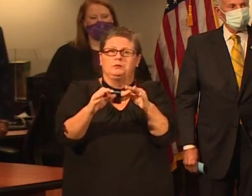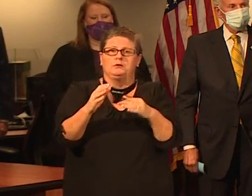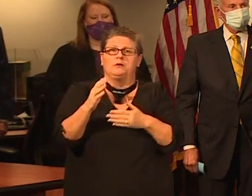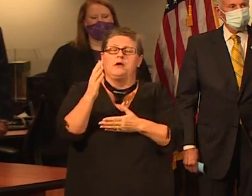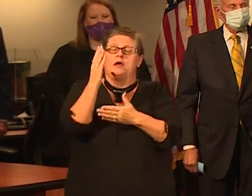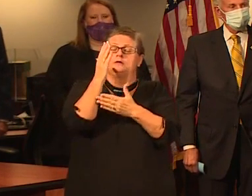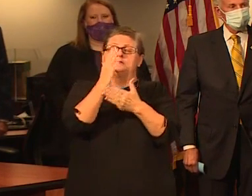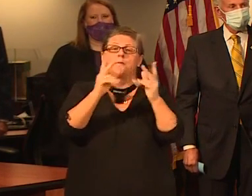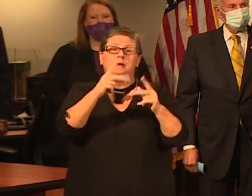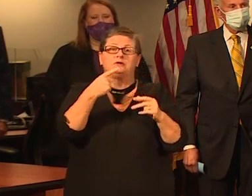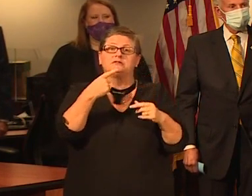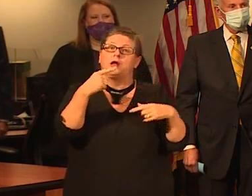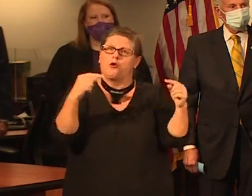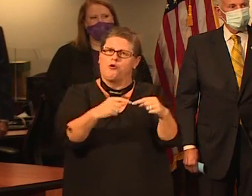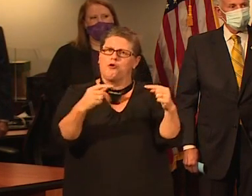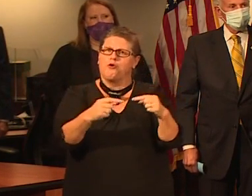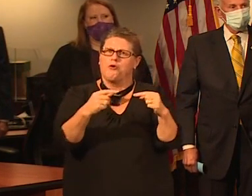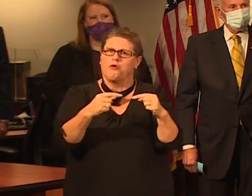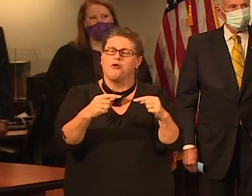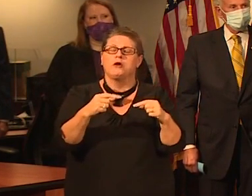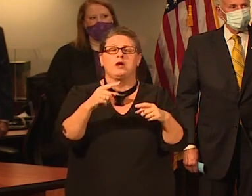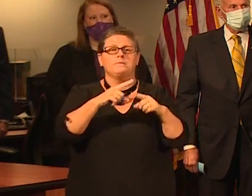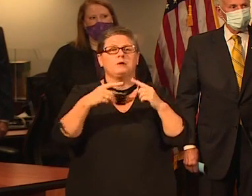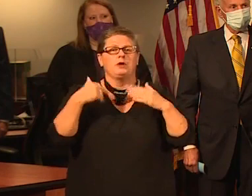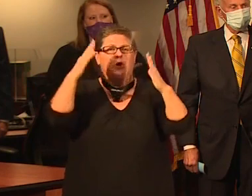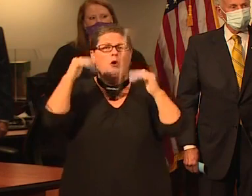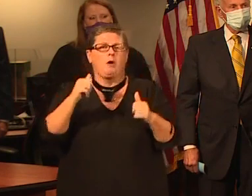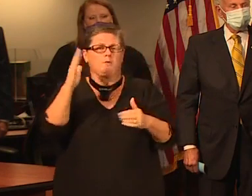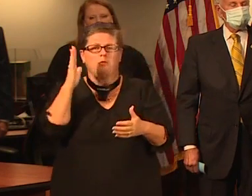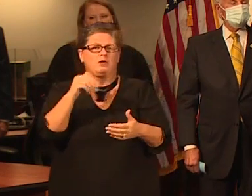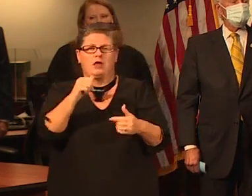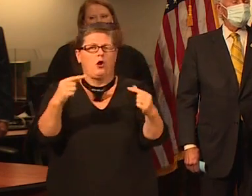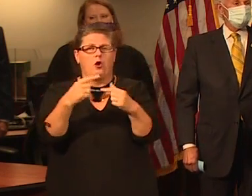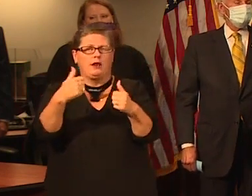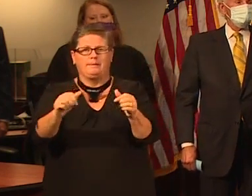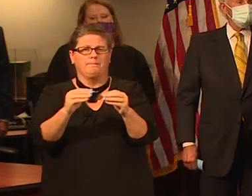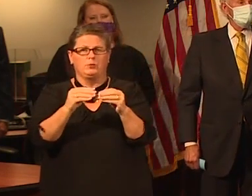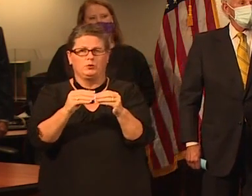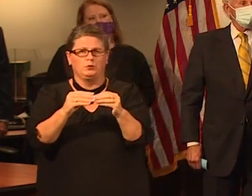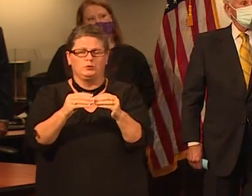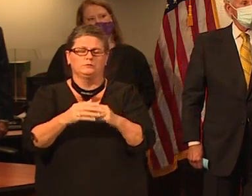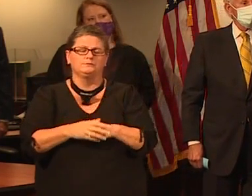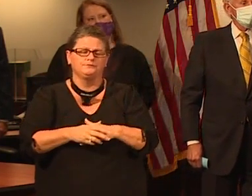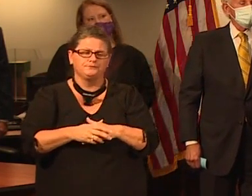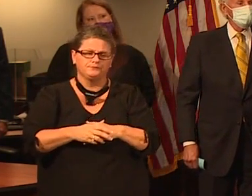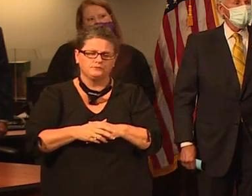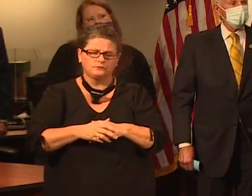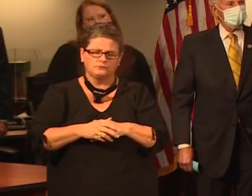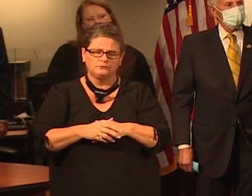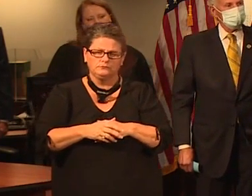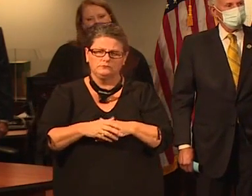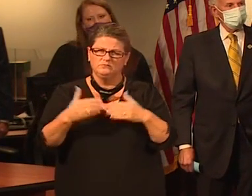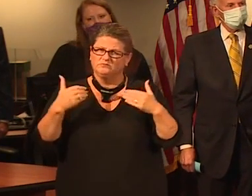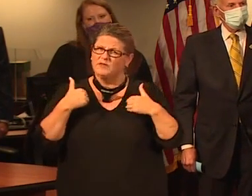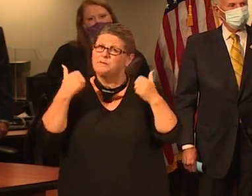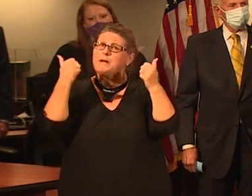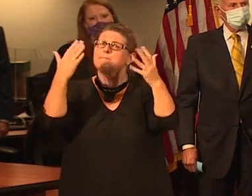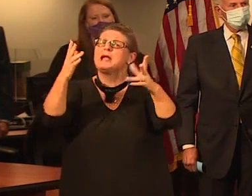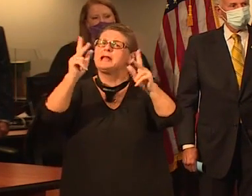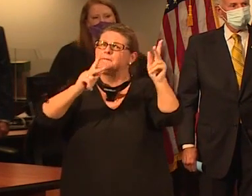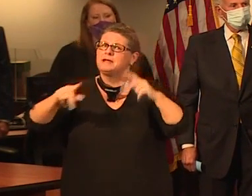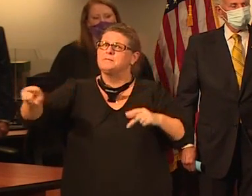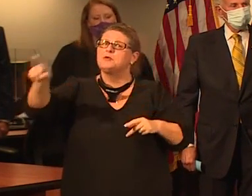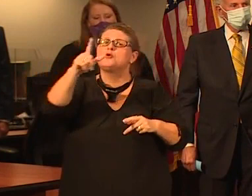NASAL CAVITY SO THE TIMES AND THOSE TESTS, NOT PAINFUL BUT UNCOMFORTABLE TESTS ARE HOPEFULLY SOON BEHIND US.